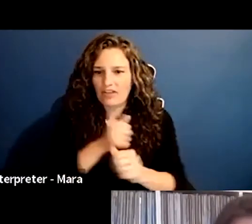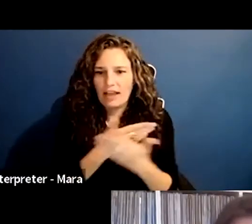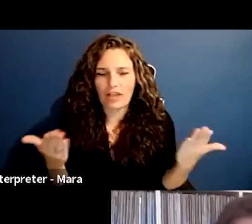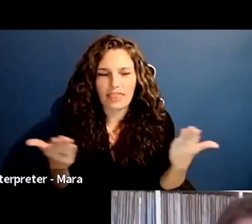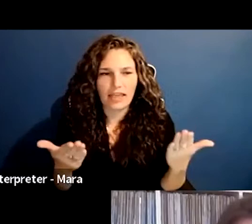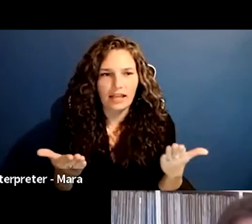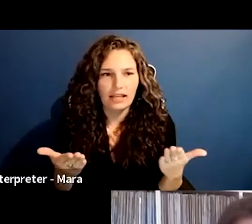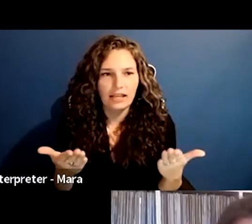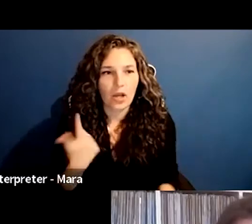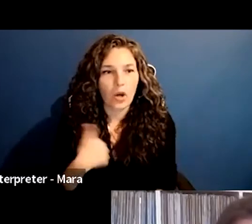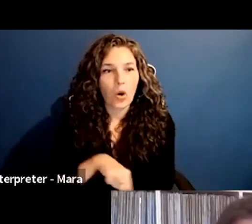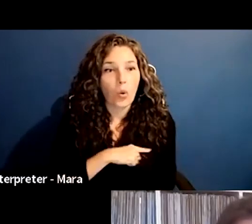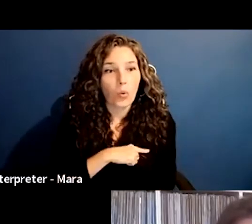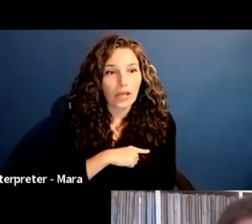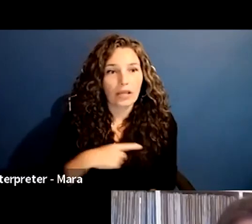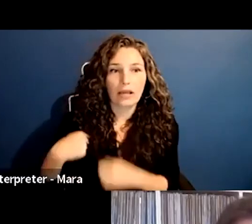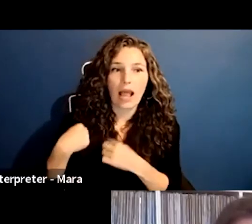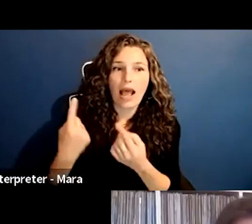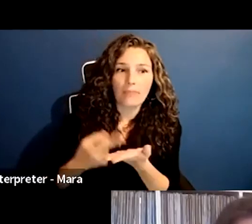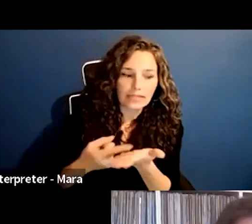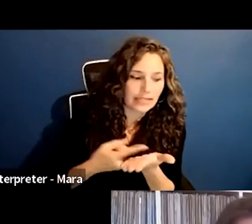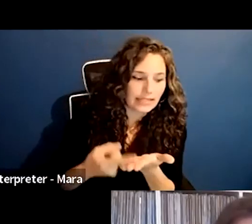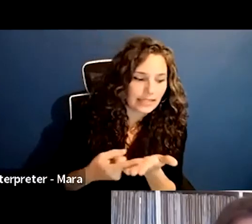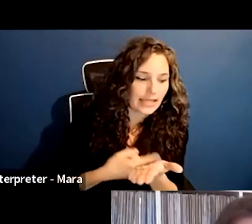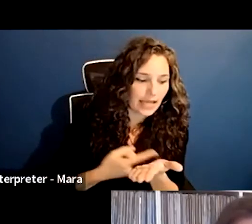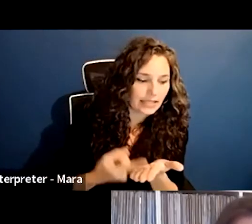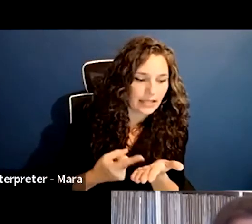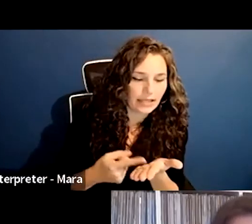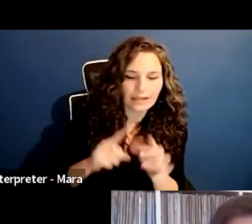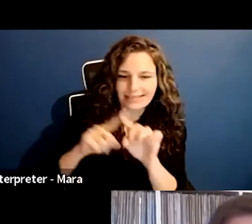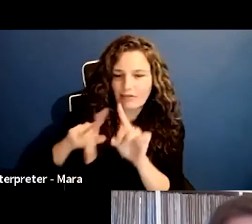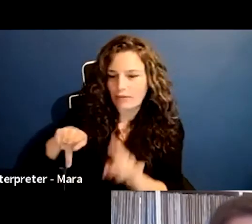We have been talking in a number of our PTEOEs here